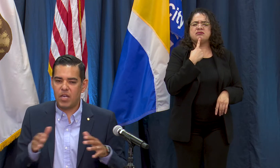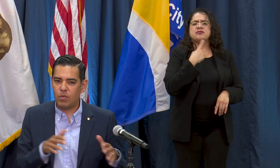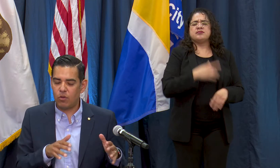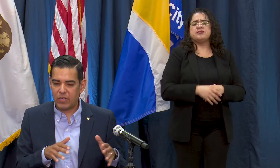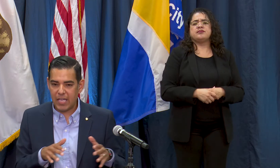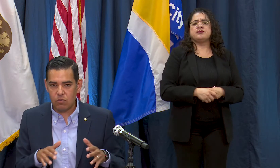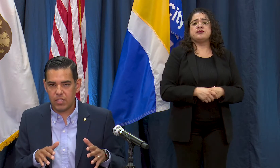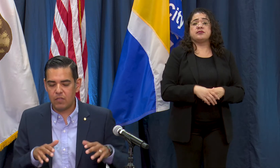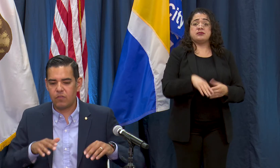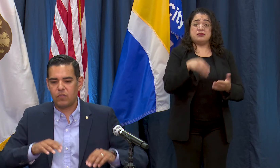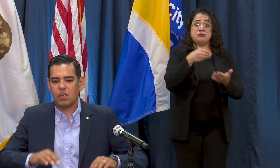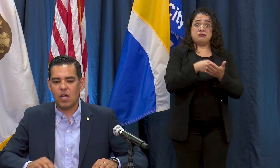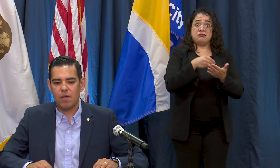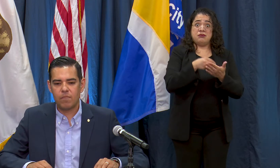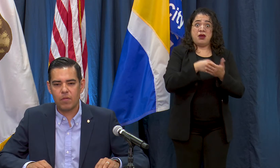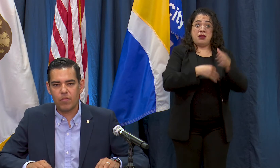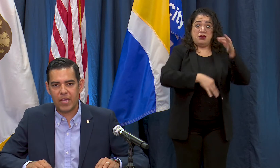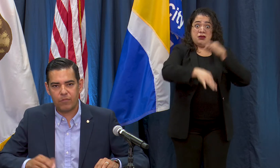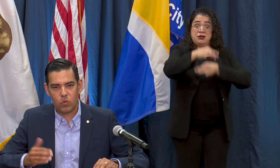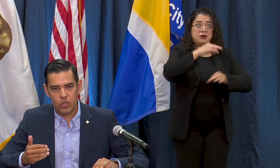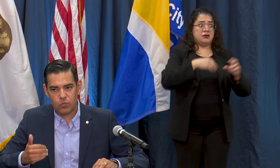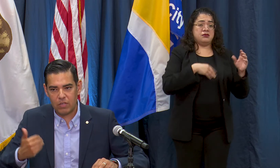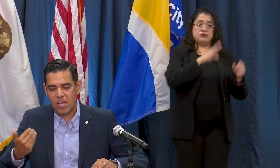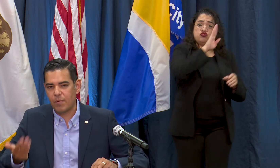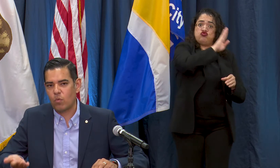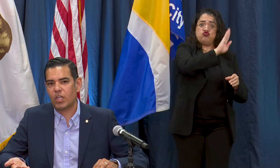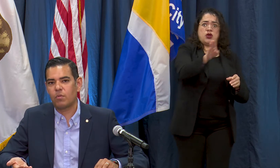money would go to the counties then of course we have now been working